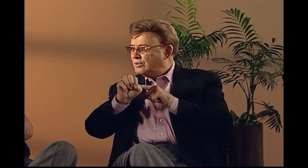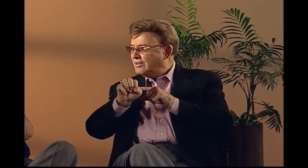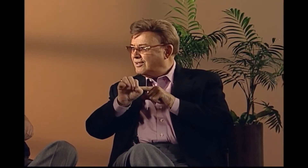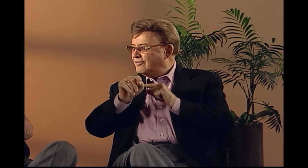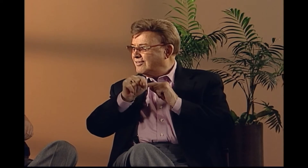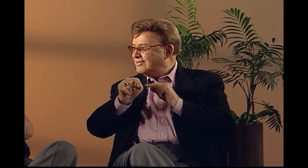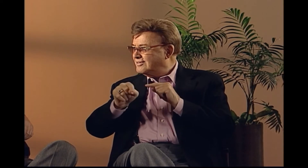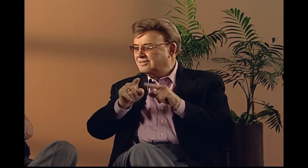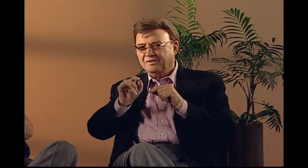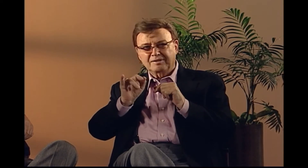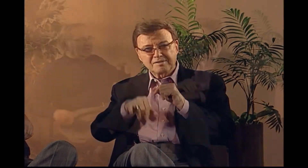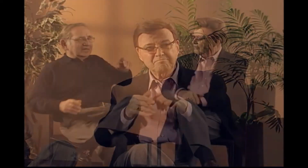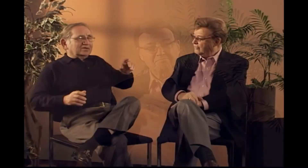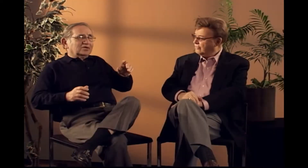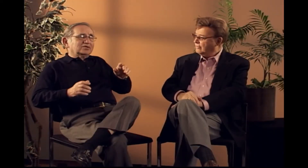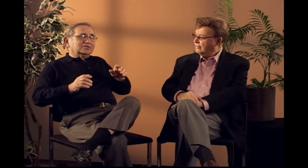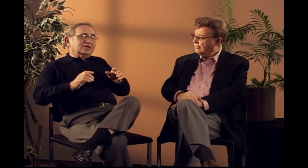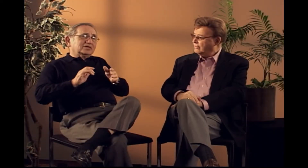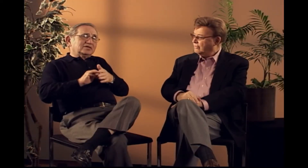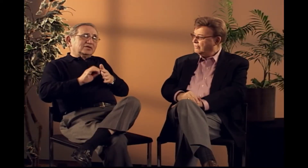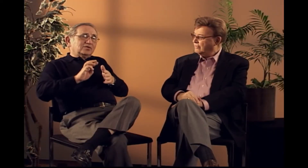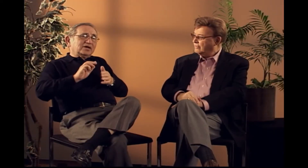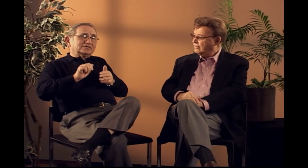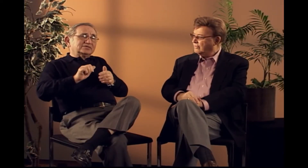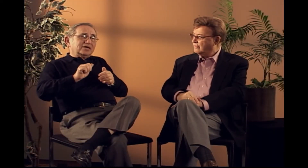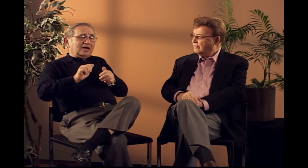and to fine tune this script.